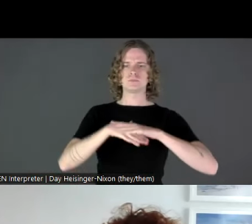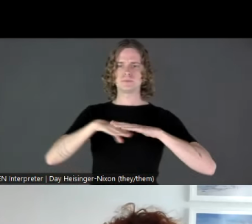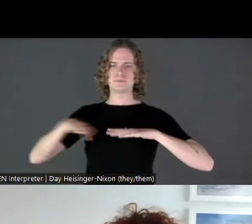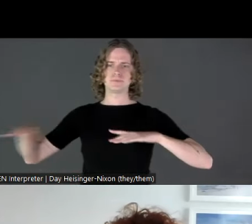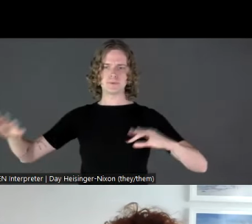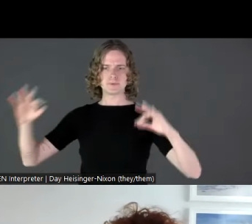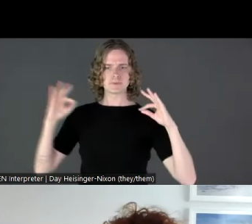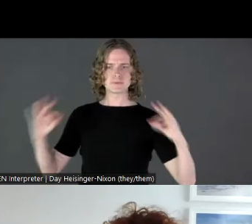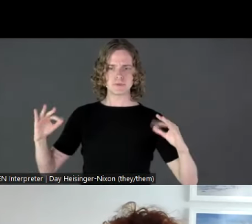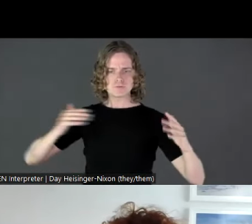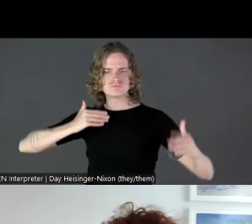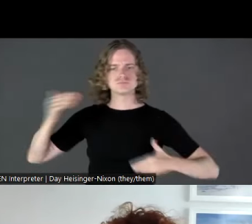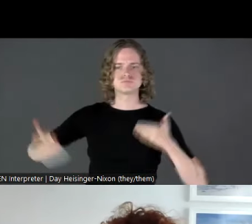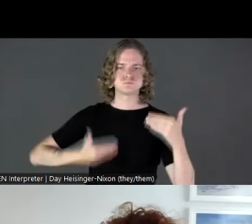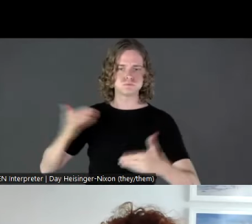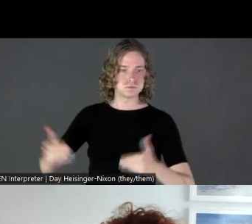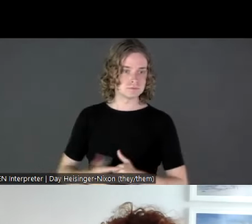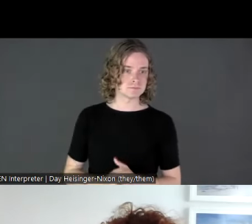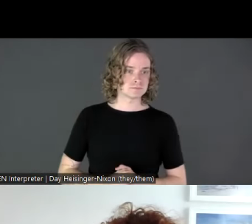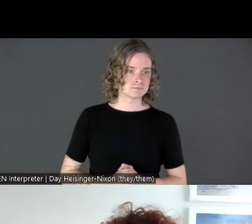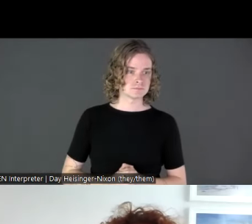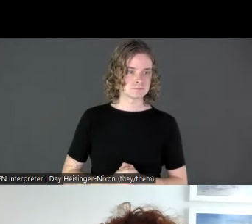which can then be used to underpin further innovation.